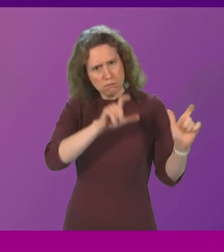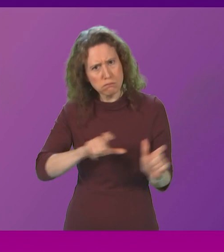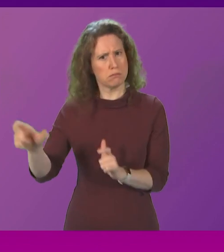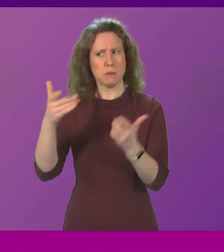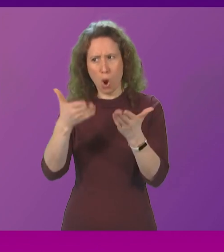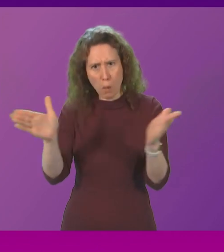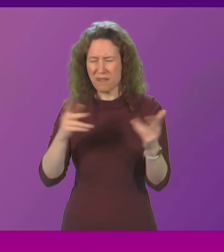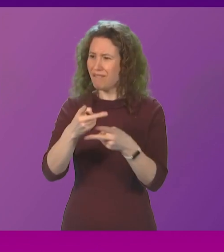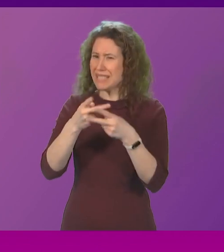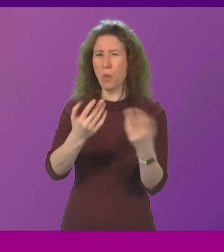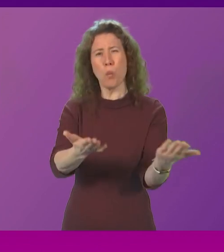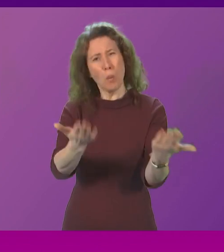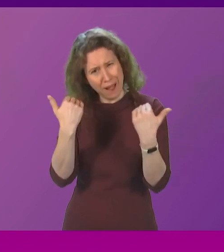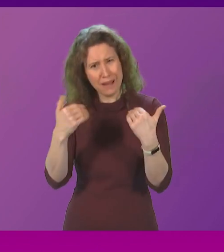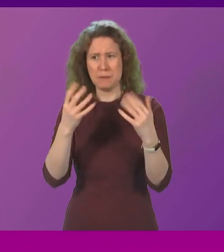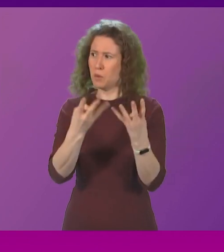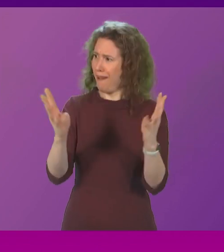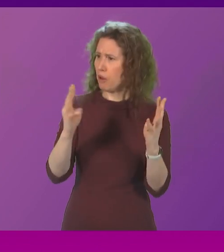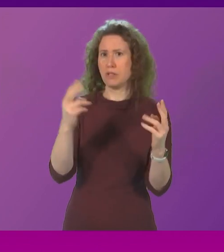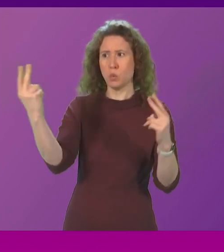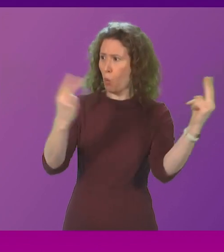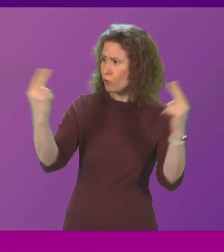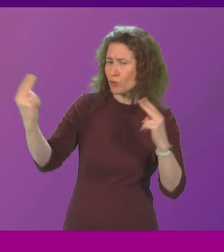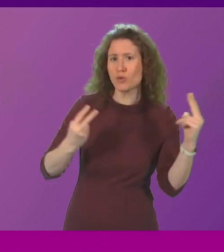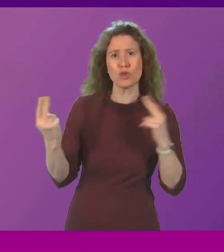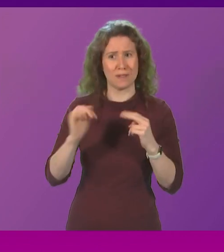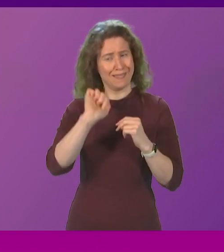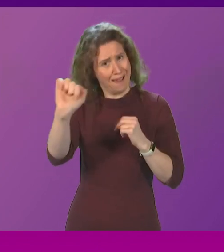Visitors are welcomed into the gallery to watch their elected representatives at work